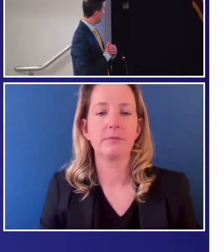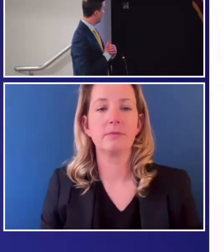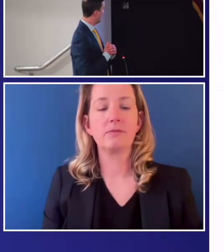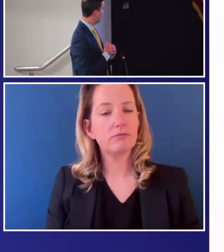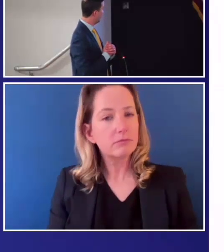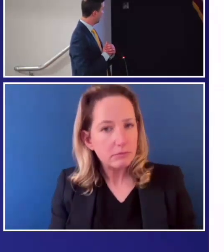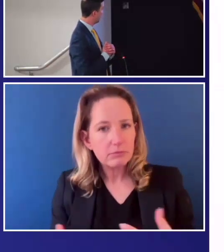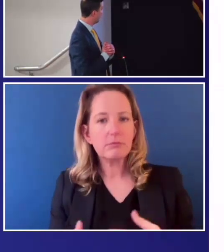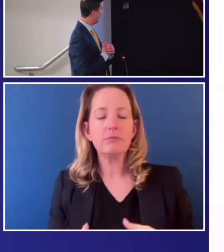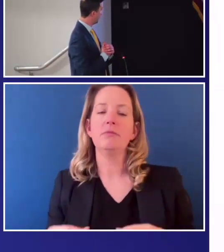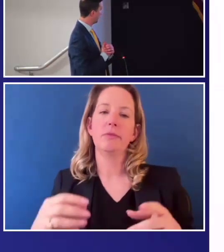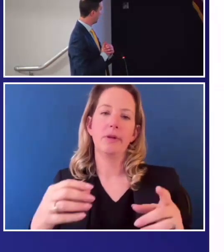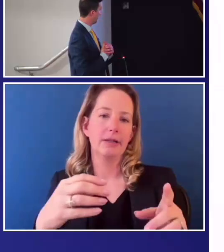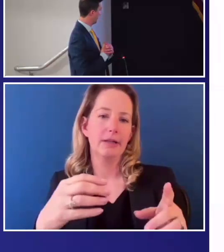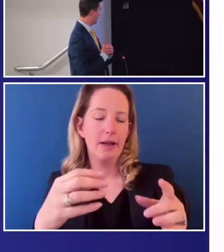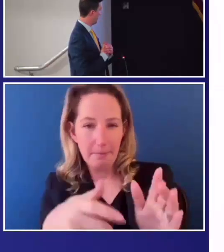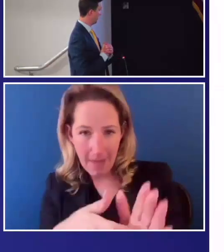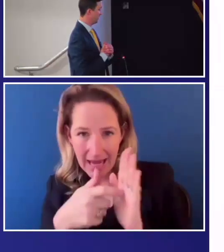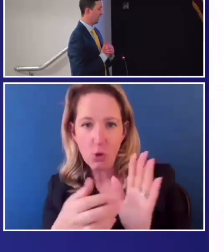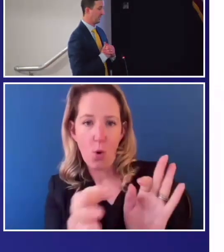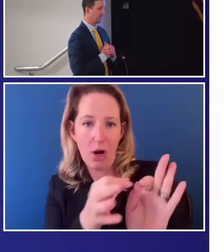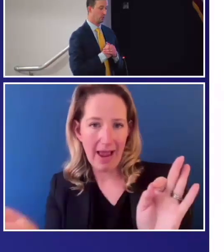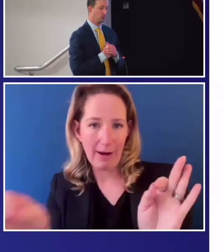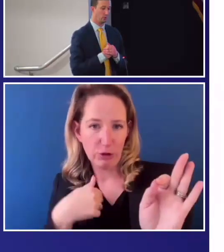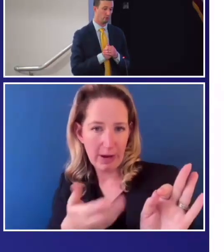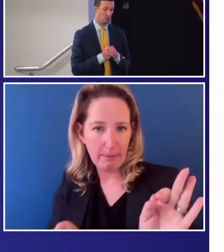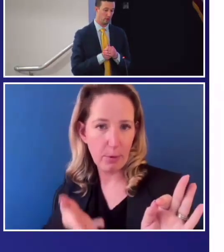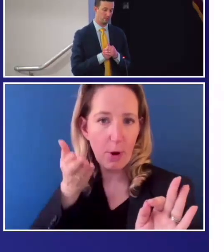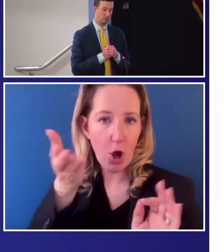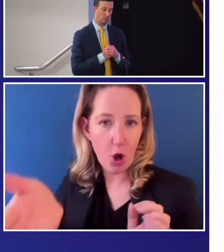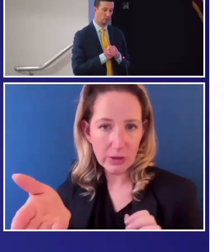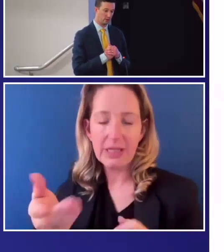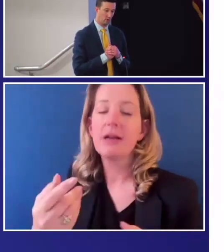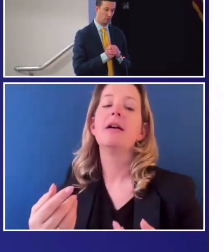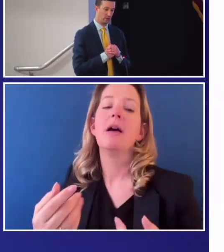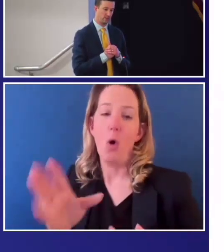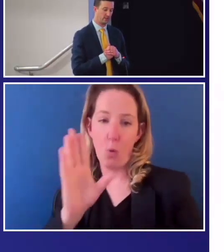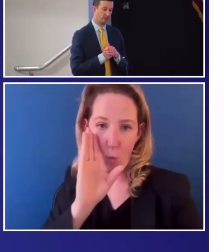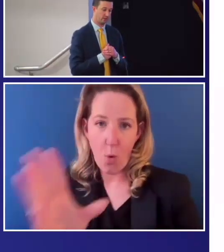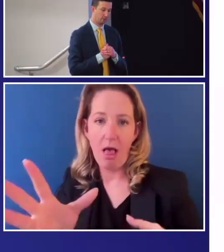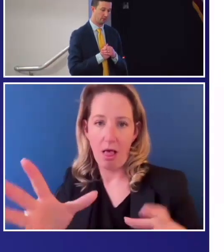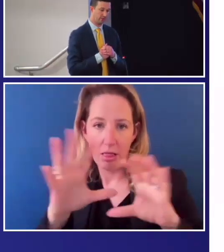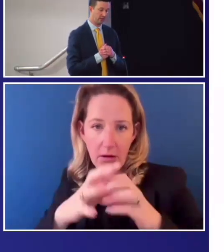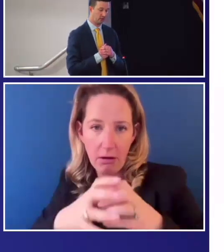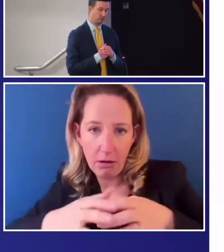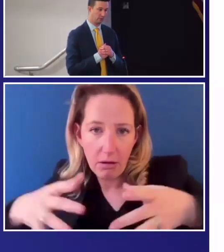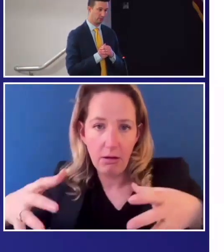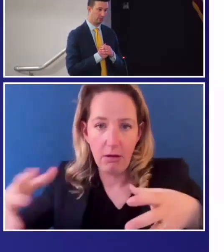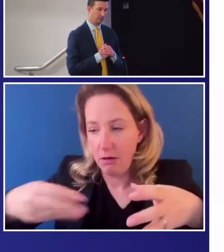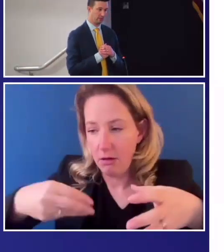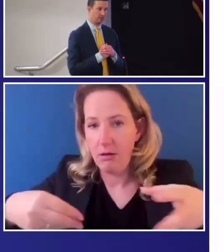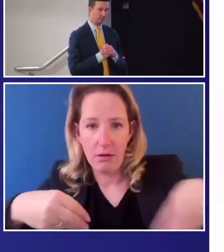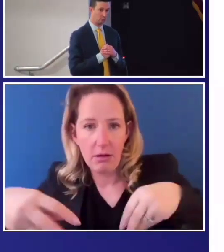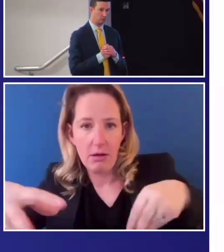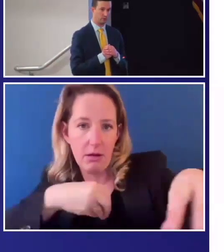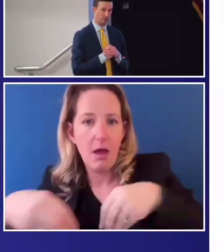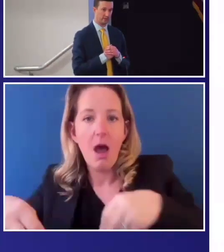The amendatory language we've proposed says that we will roll up cohorts until the number of Title IV completers equals or